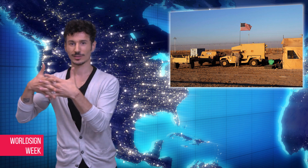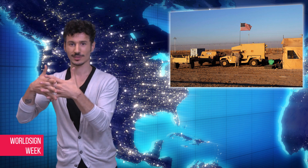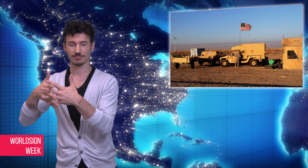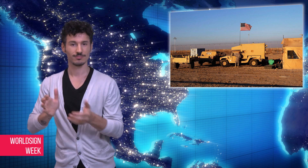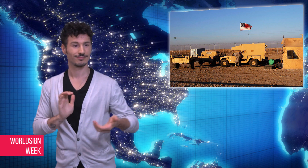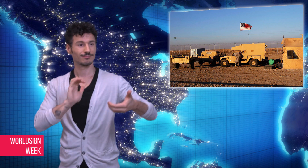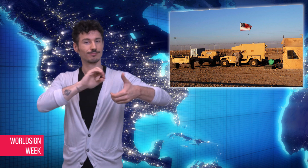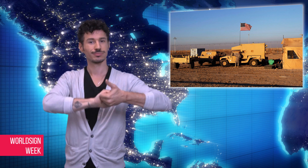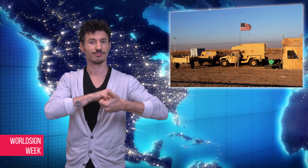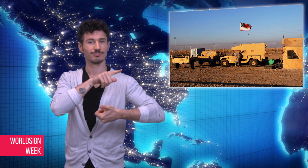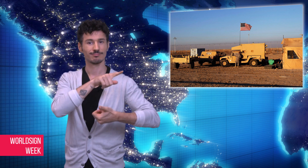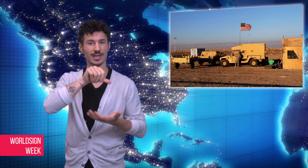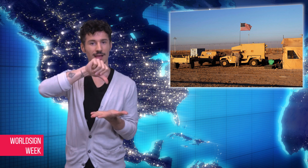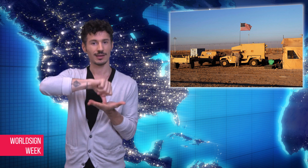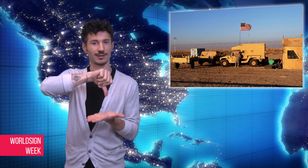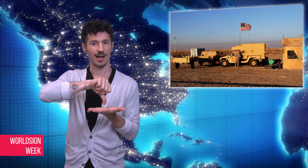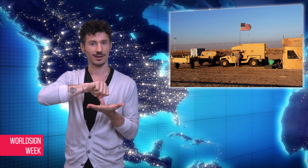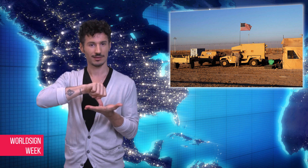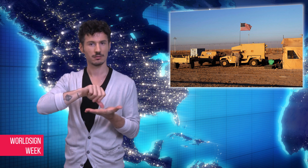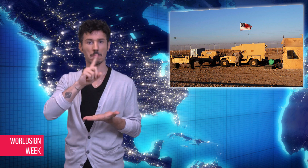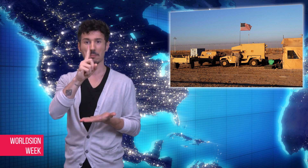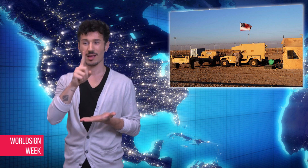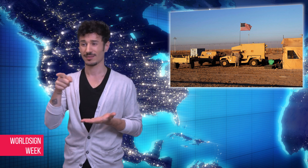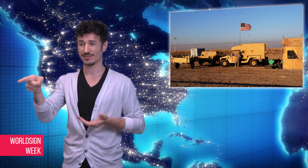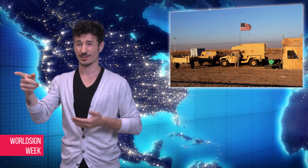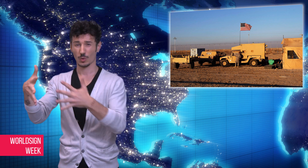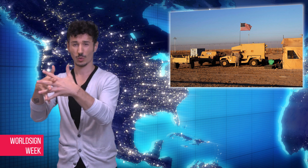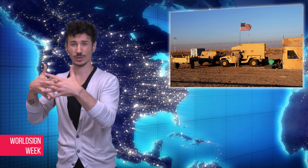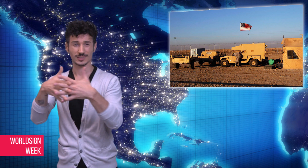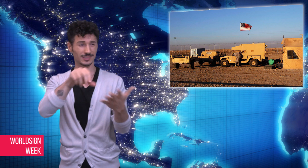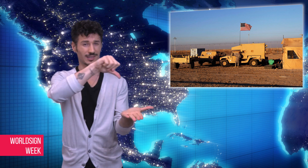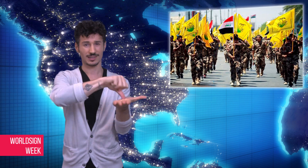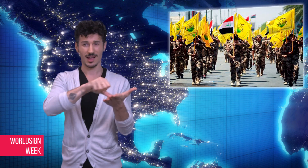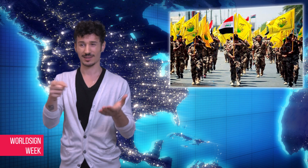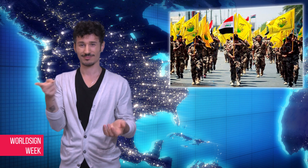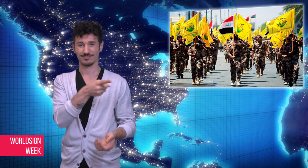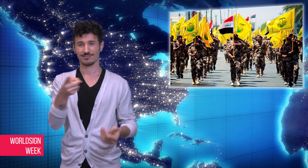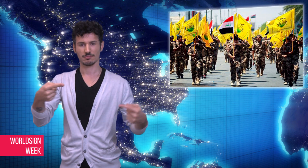of both the US and Iran, who are enemies to each